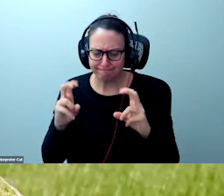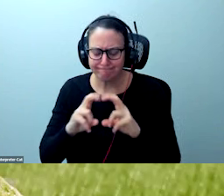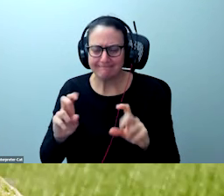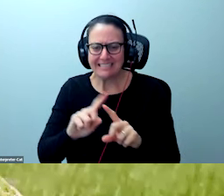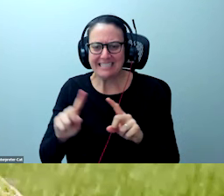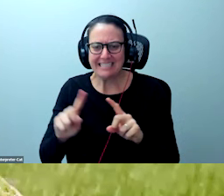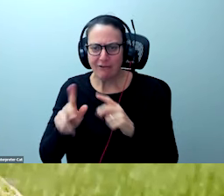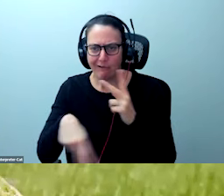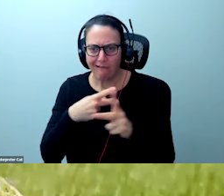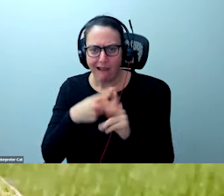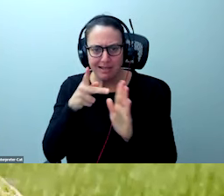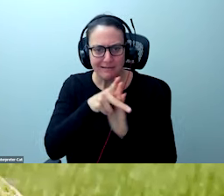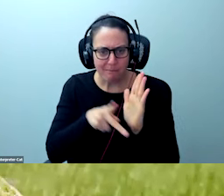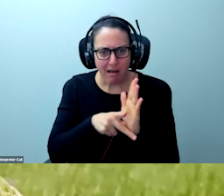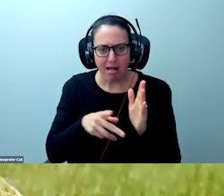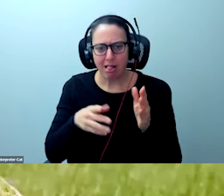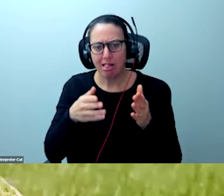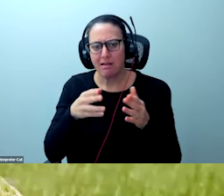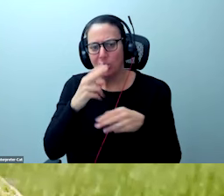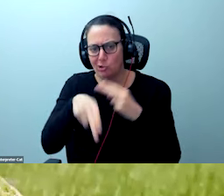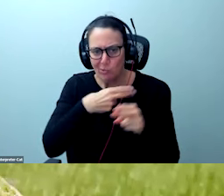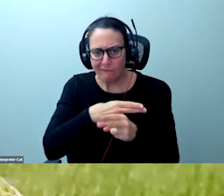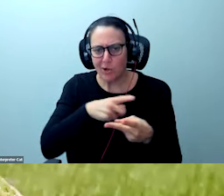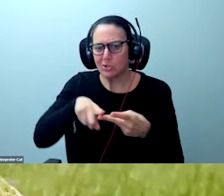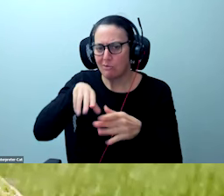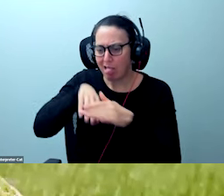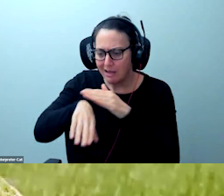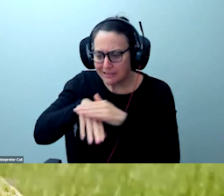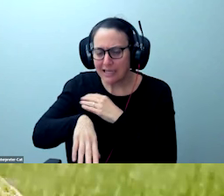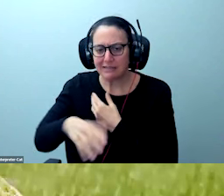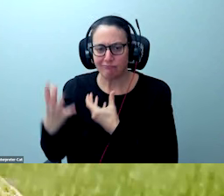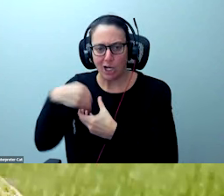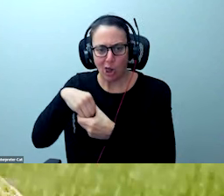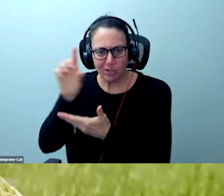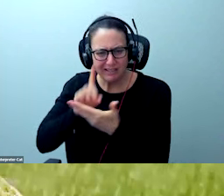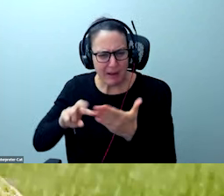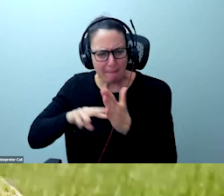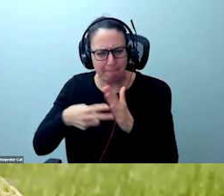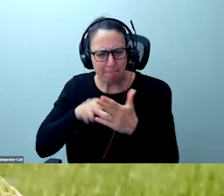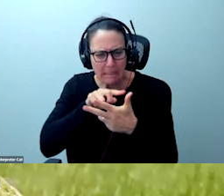what universal, accessible, and inclusive design all mean, and how we can start to think